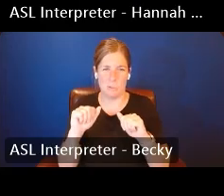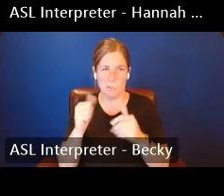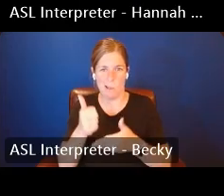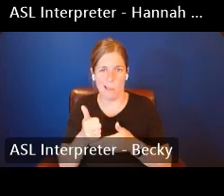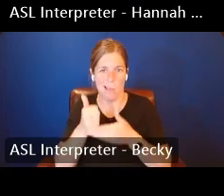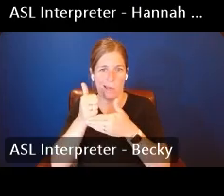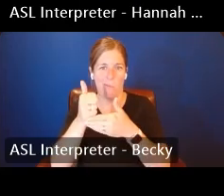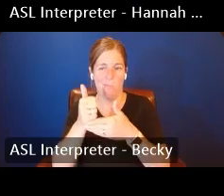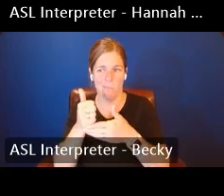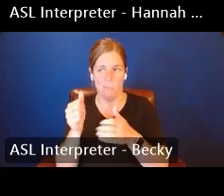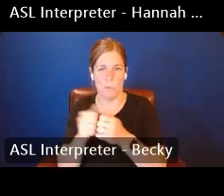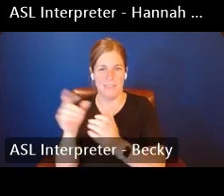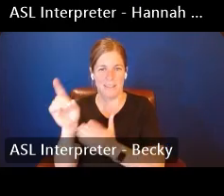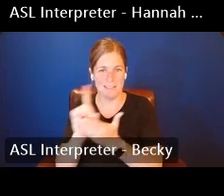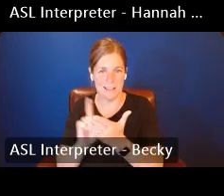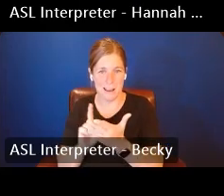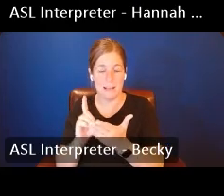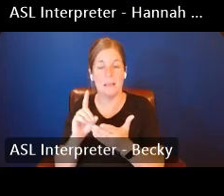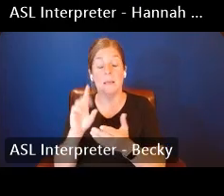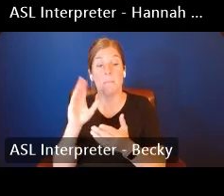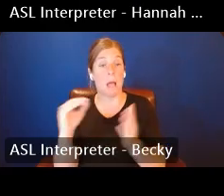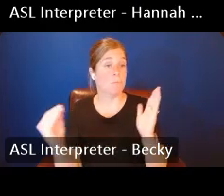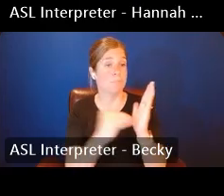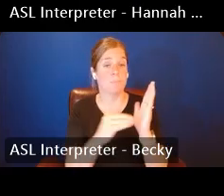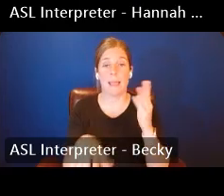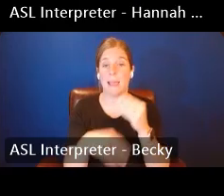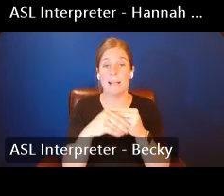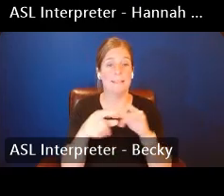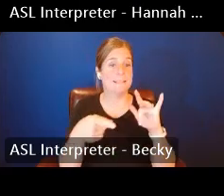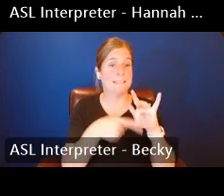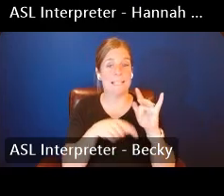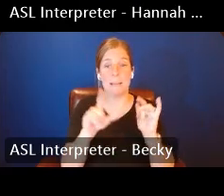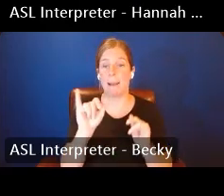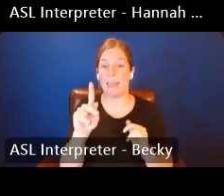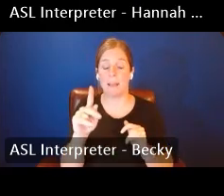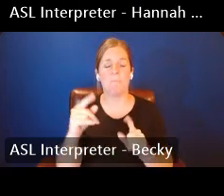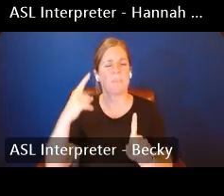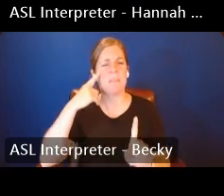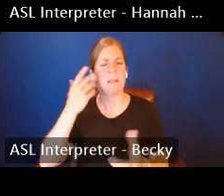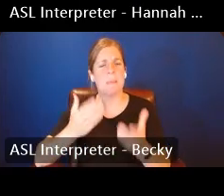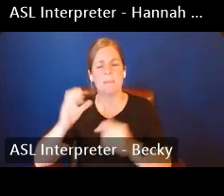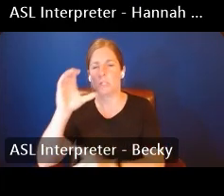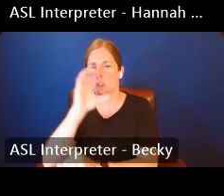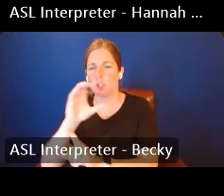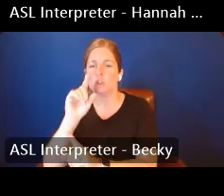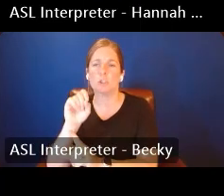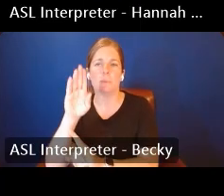by adding that skip link in there. The search maybe should have been in the logical order.